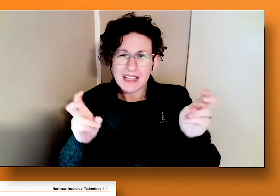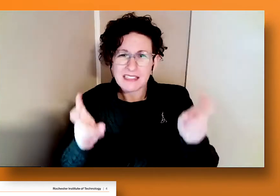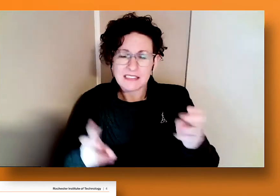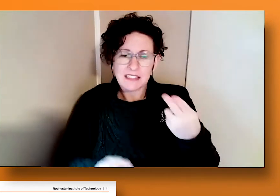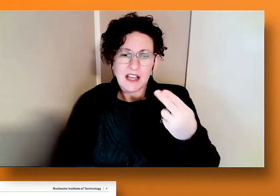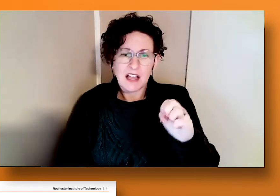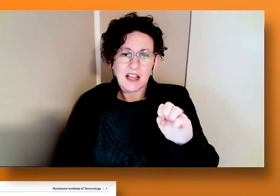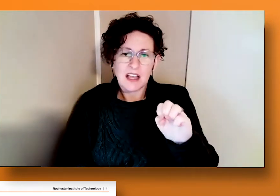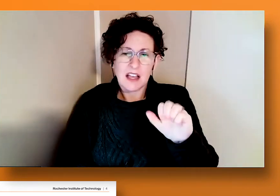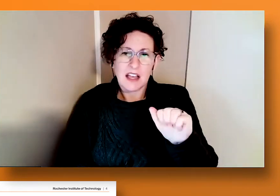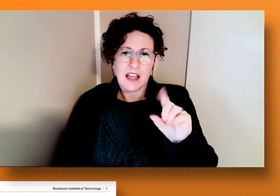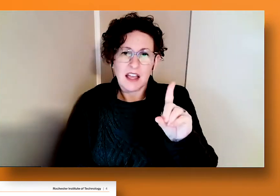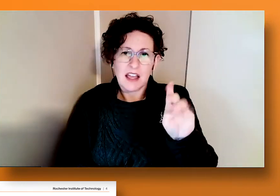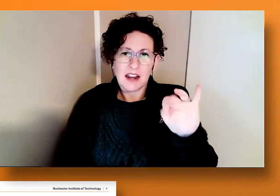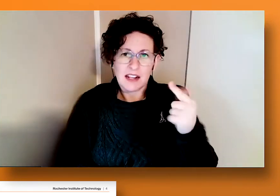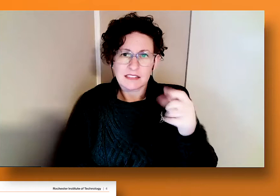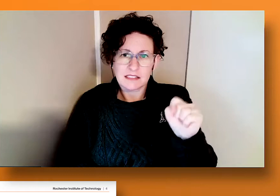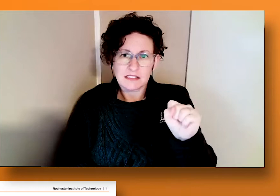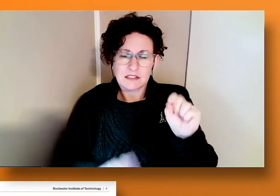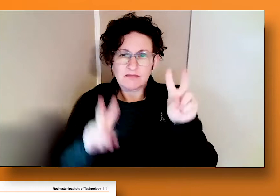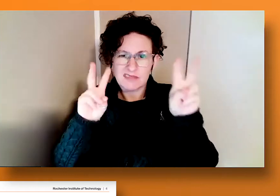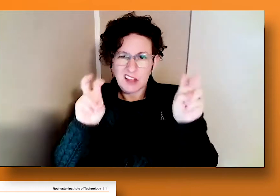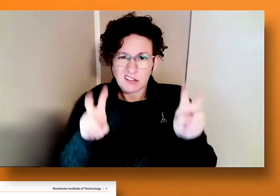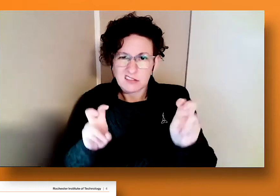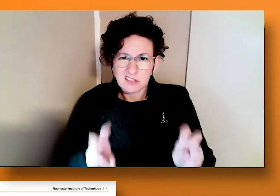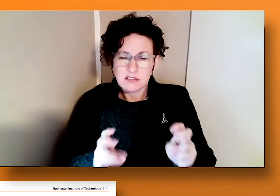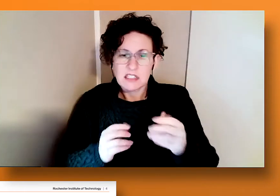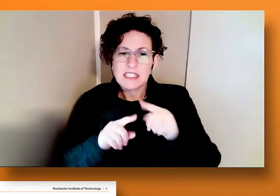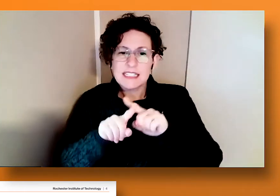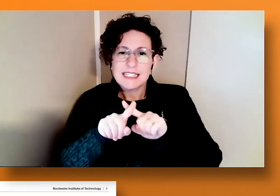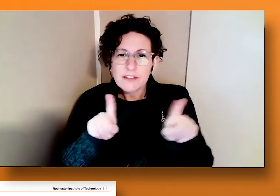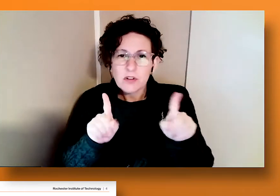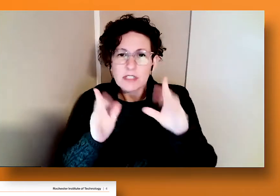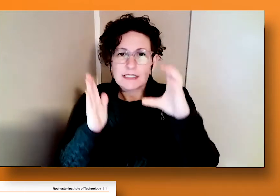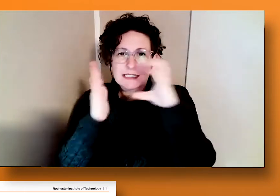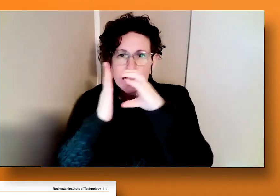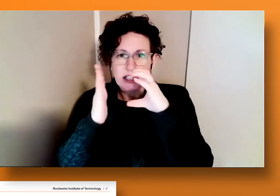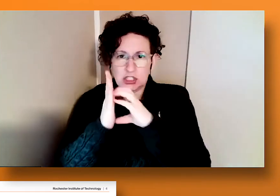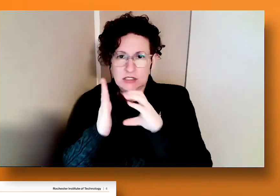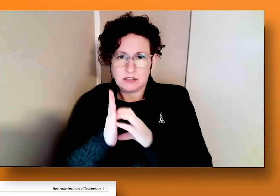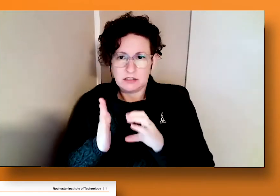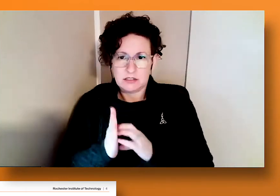and we're going to be showing in a couple more slides. We're going to be showing an example of a SPA budget